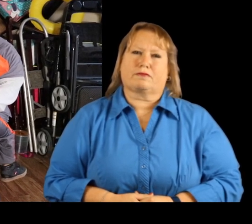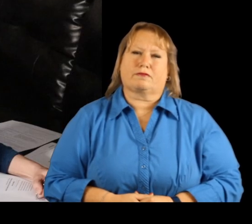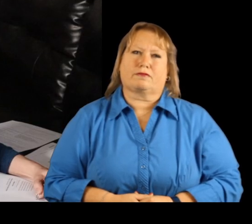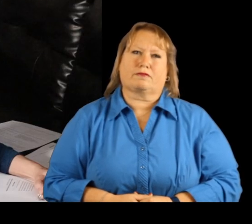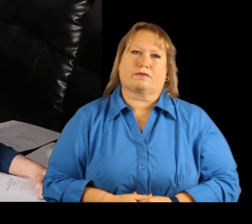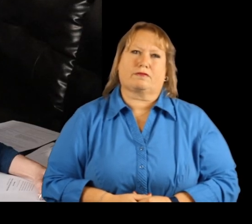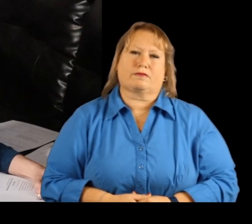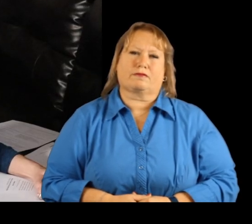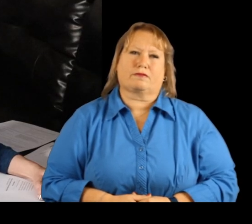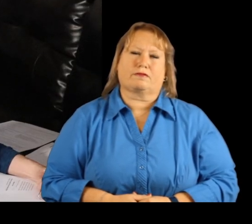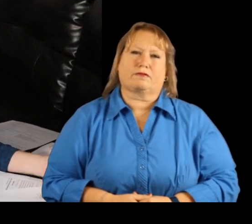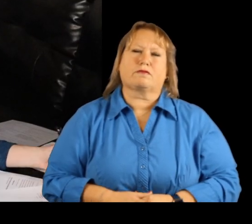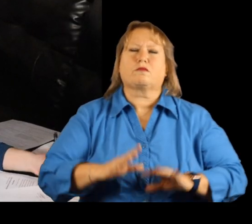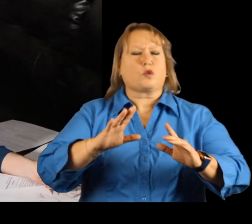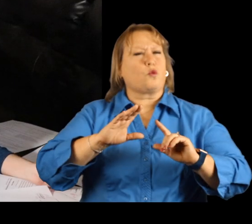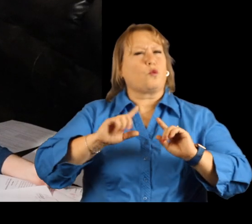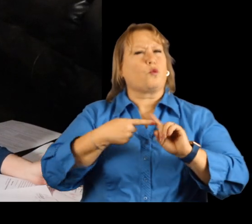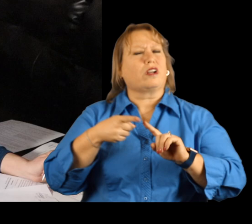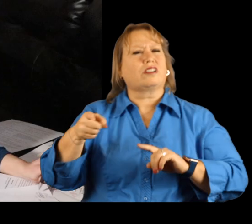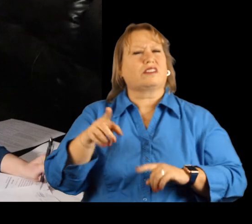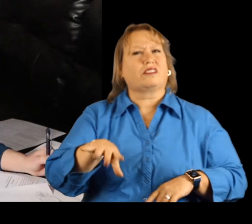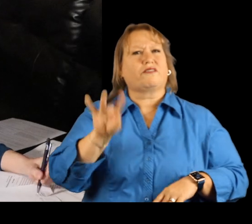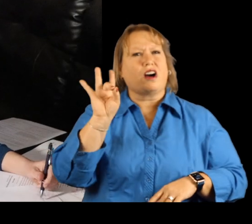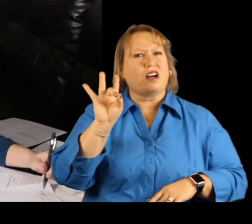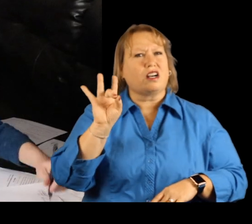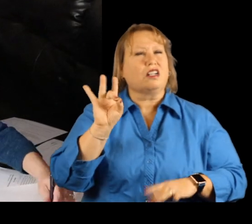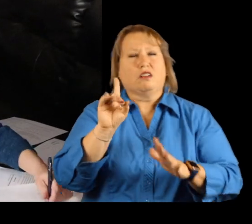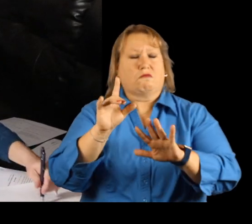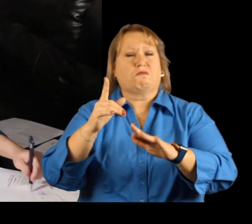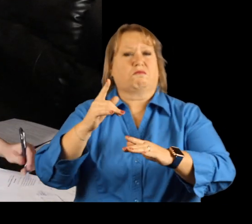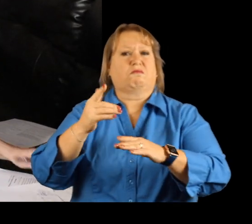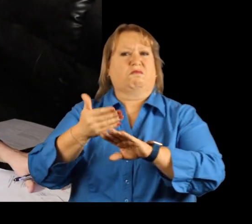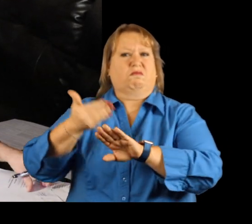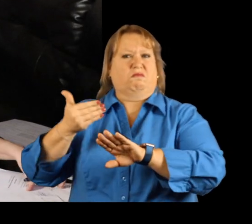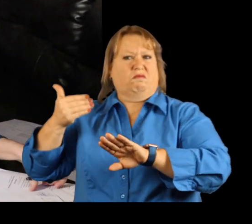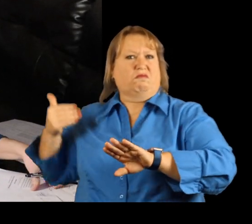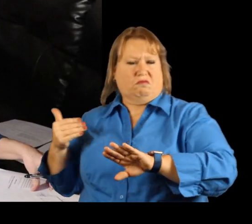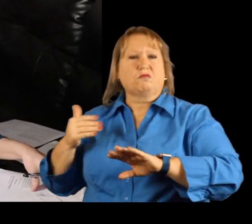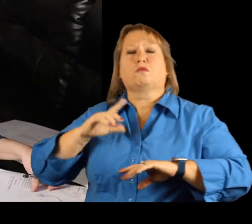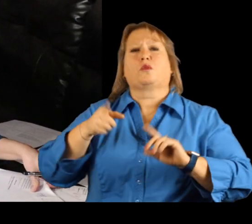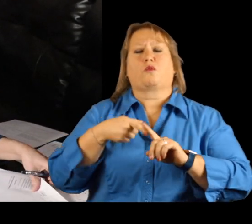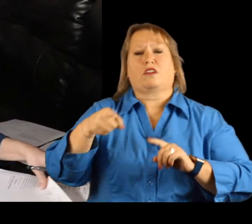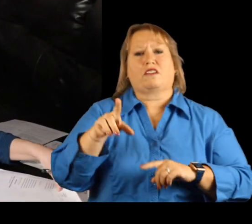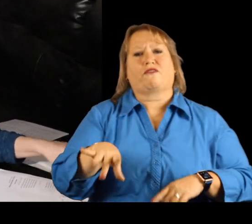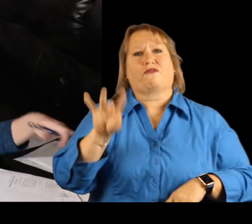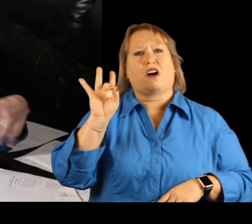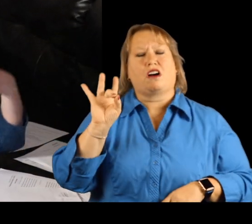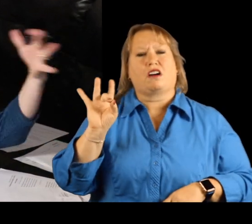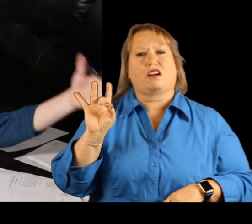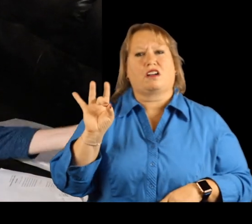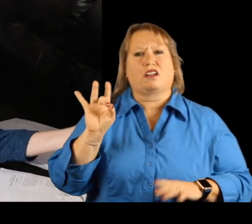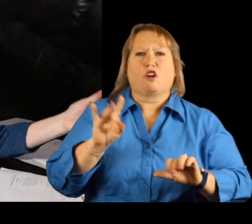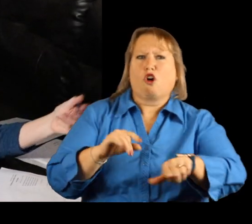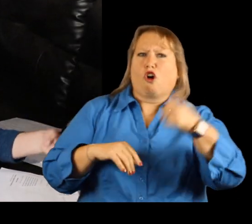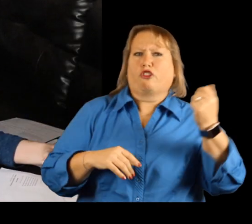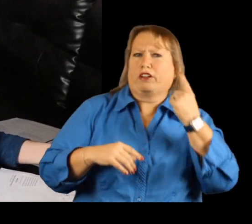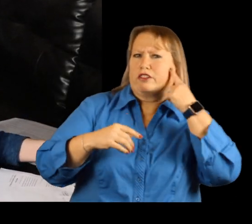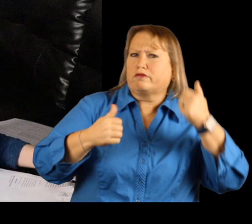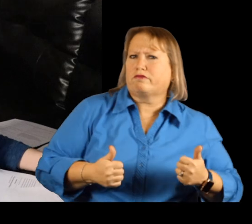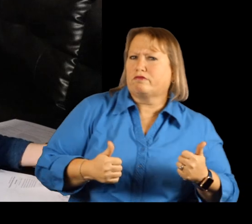When did they discover, prior to that, when did they discover the other hearing loss?